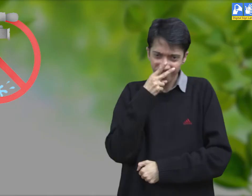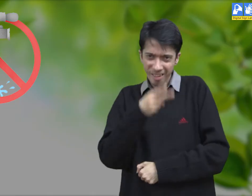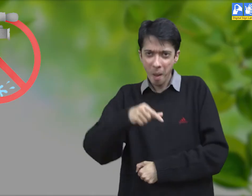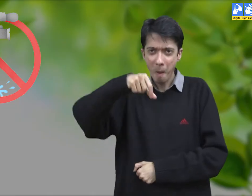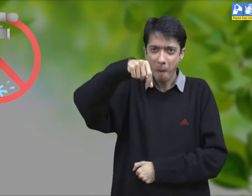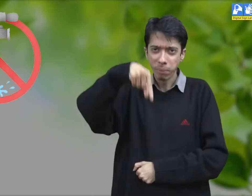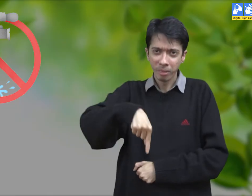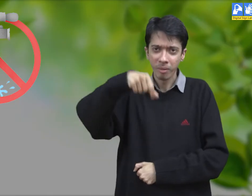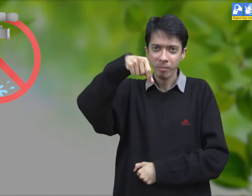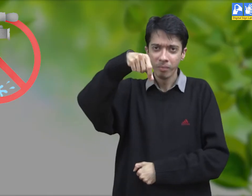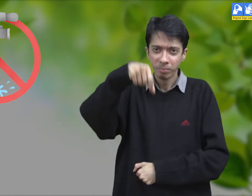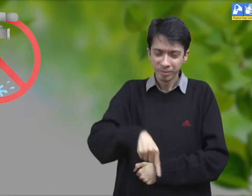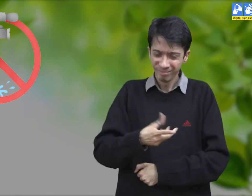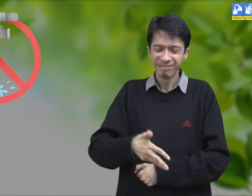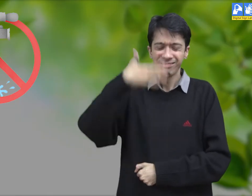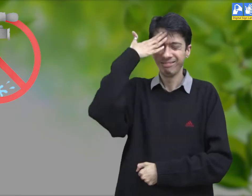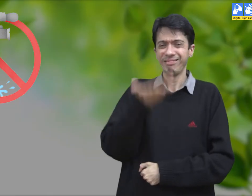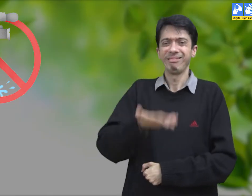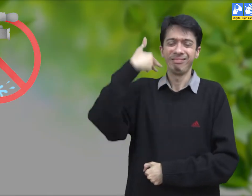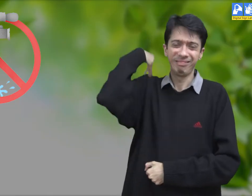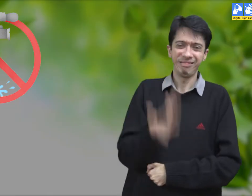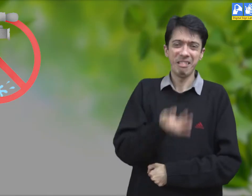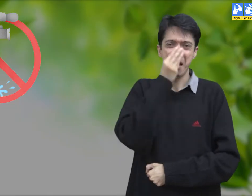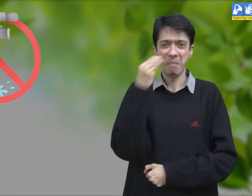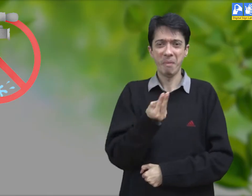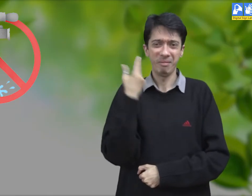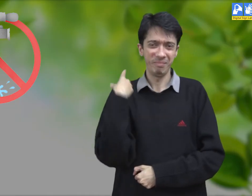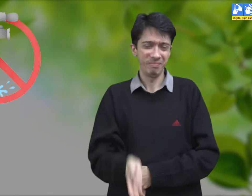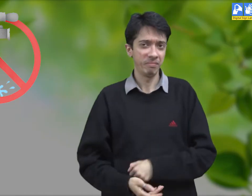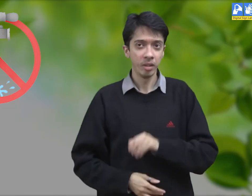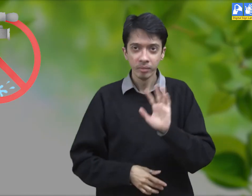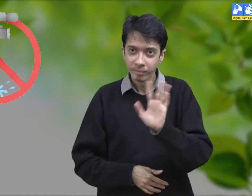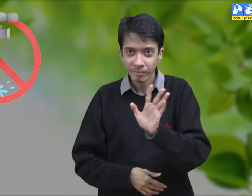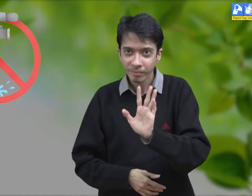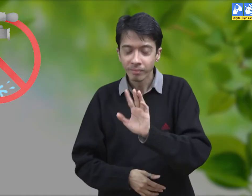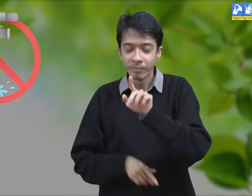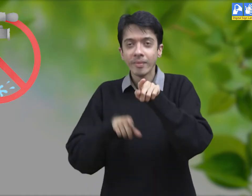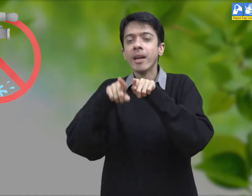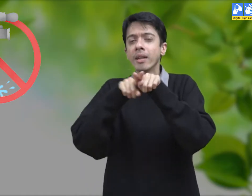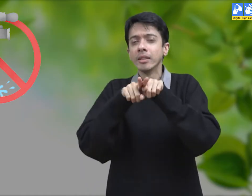When water droplets fall from a leaky tap we ignore this leak and we don't repair it.